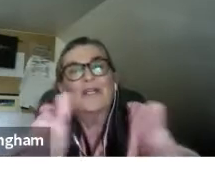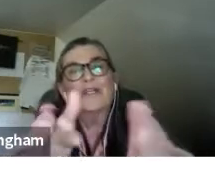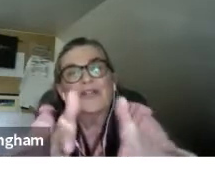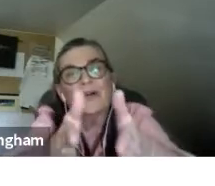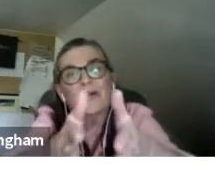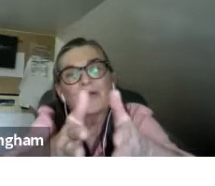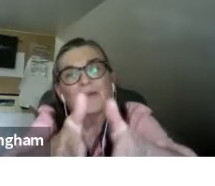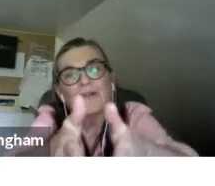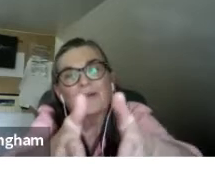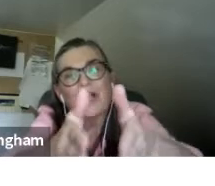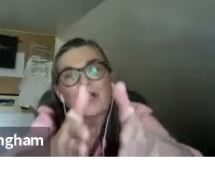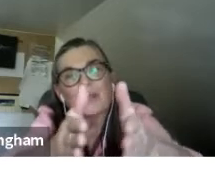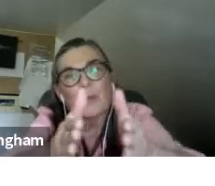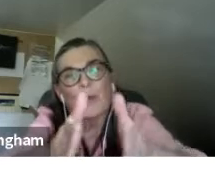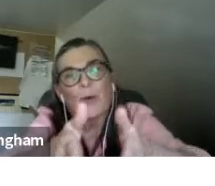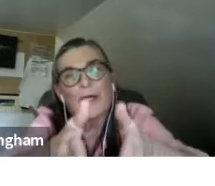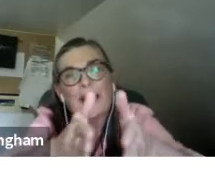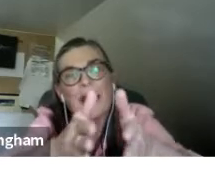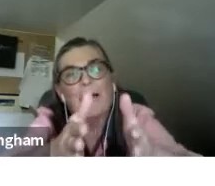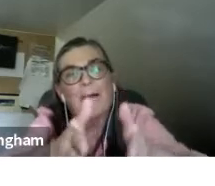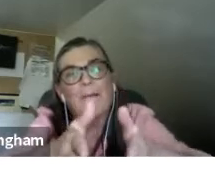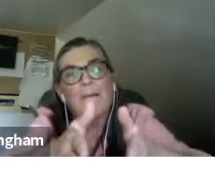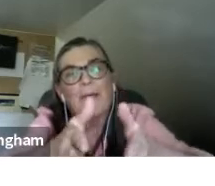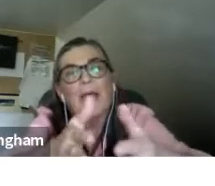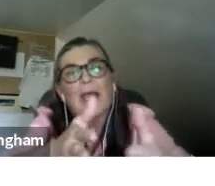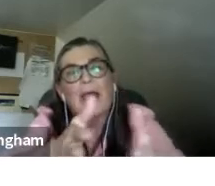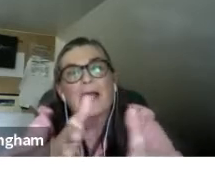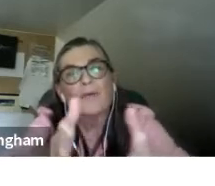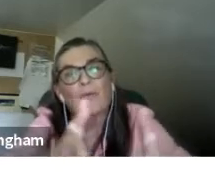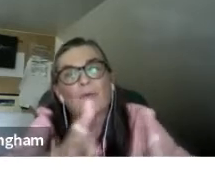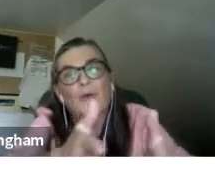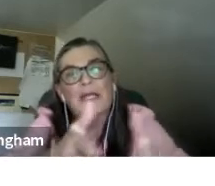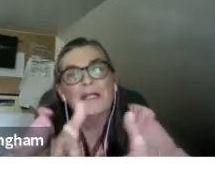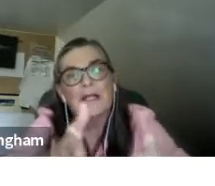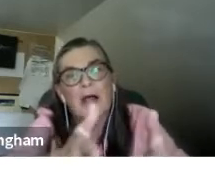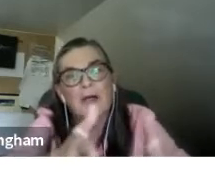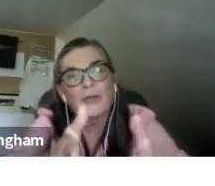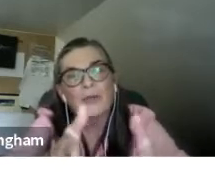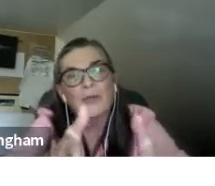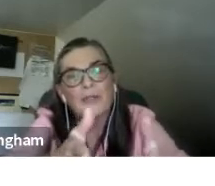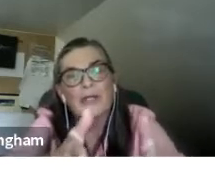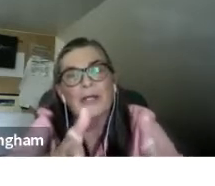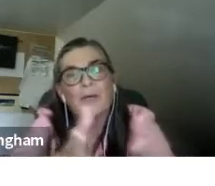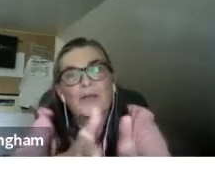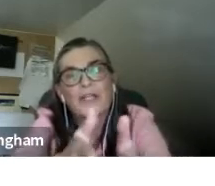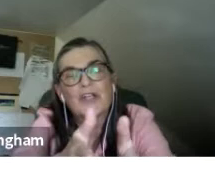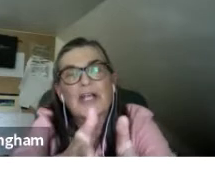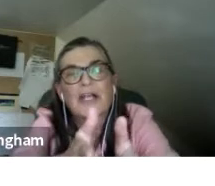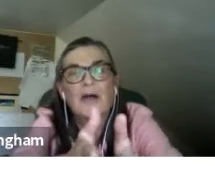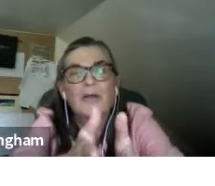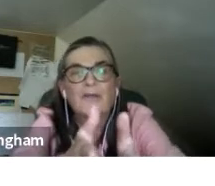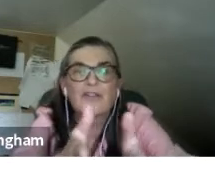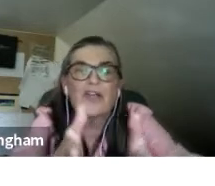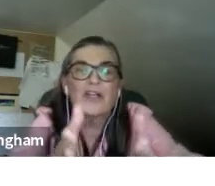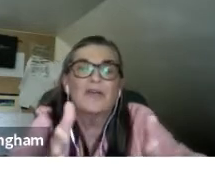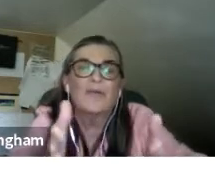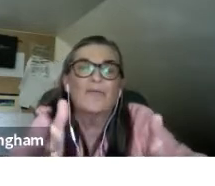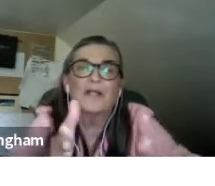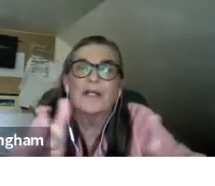start explore ing ing and reading the contours with each hand, all of a sudden you feel like